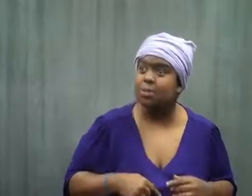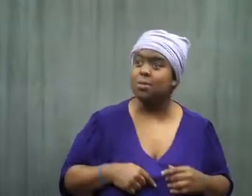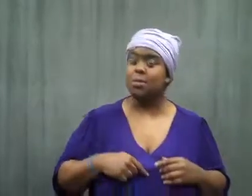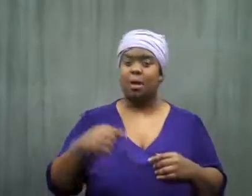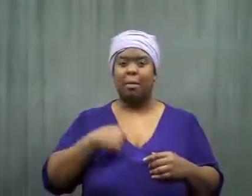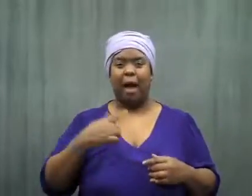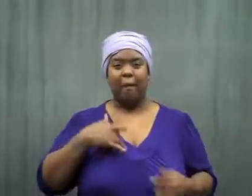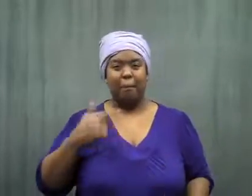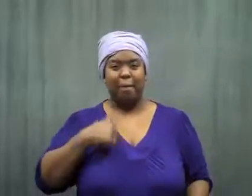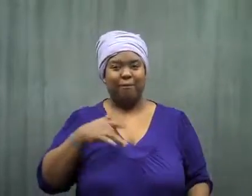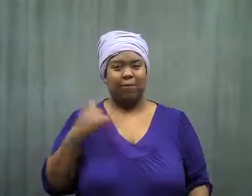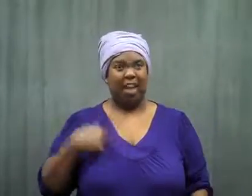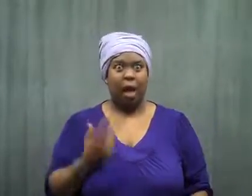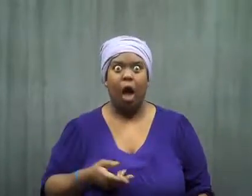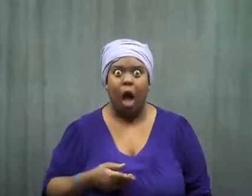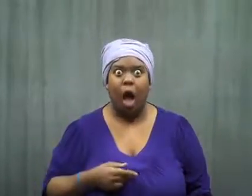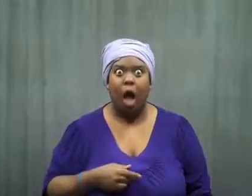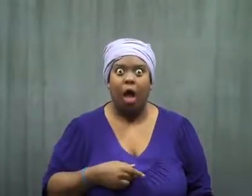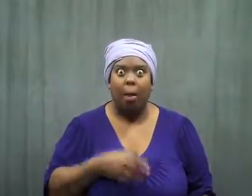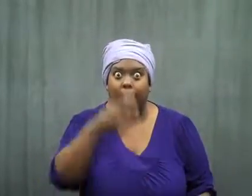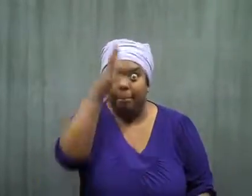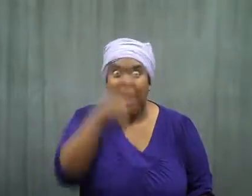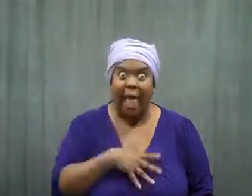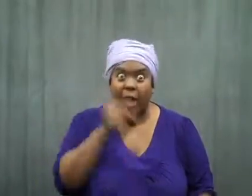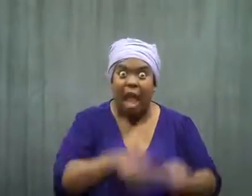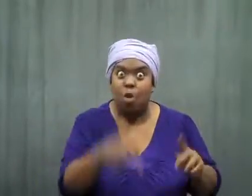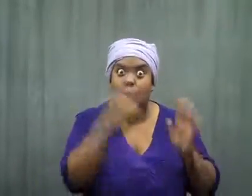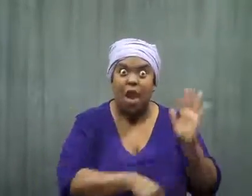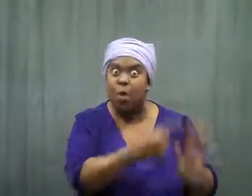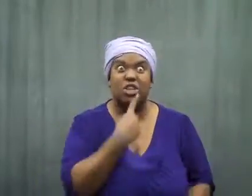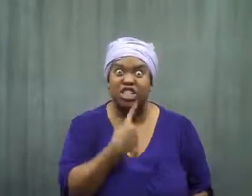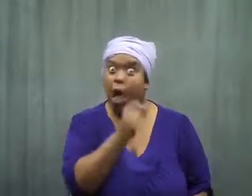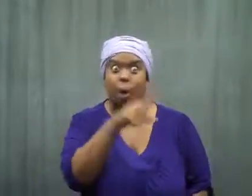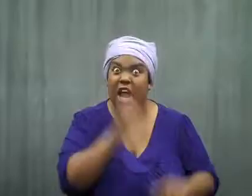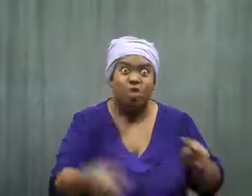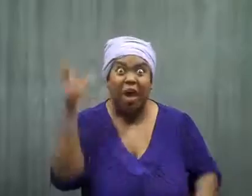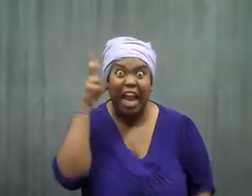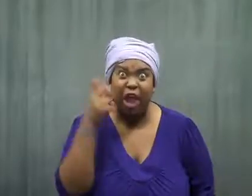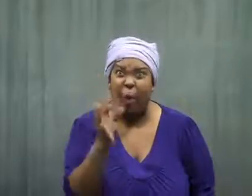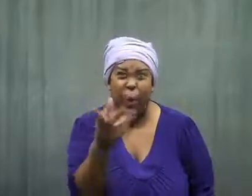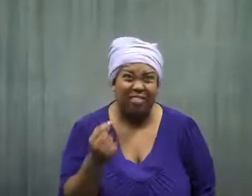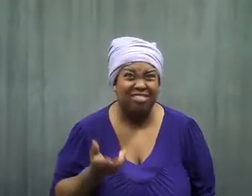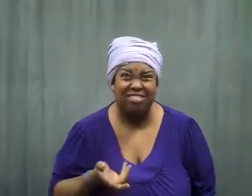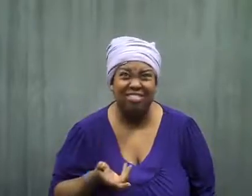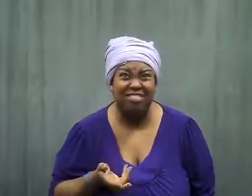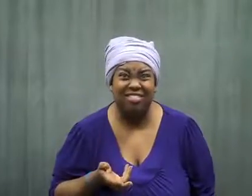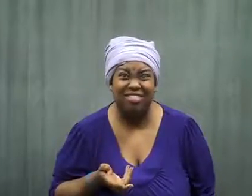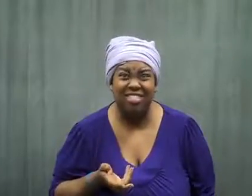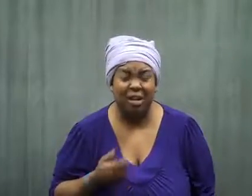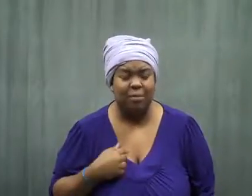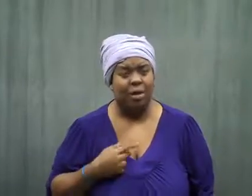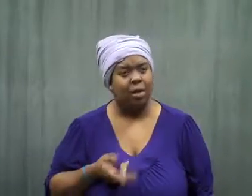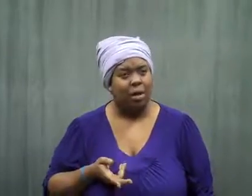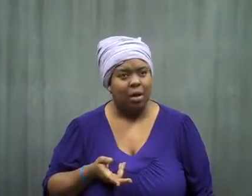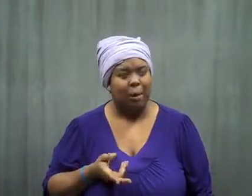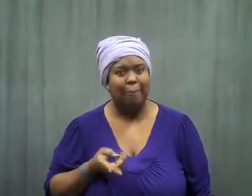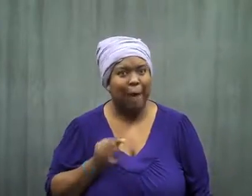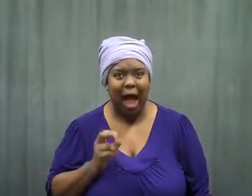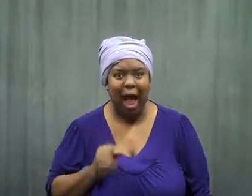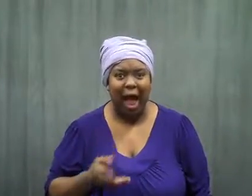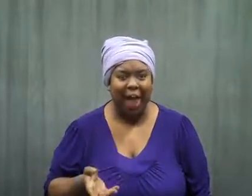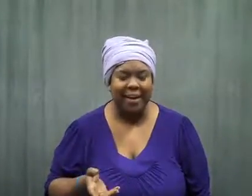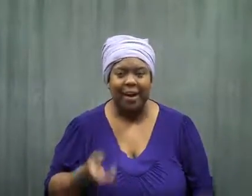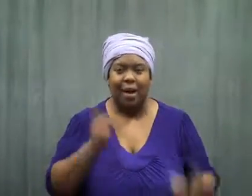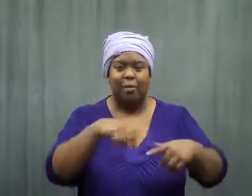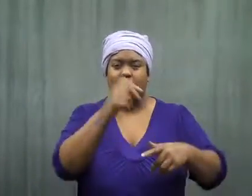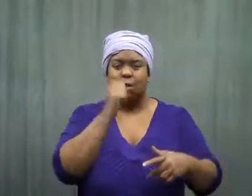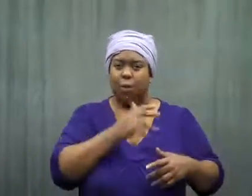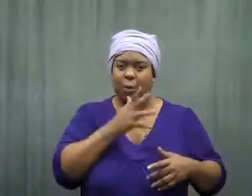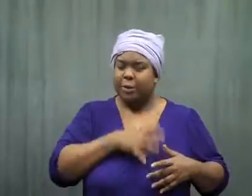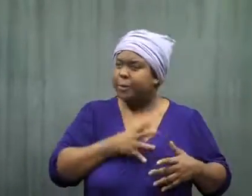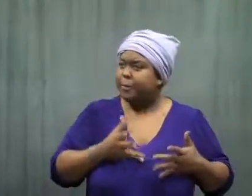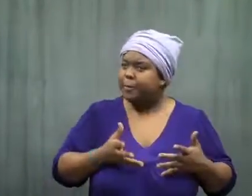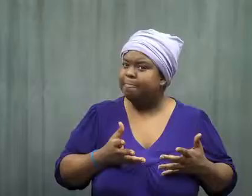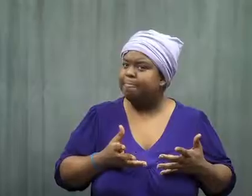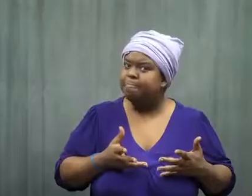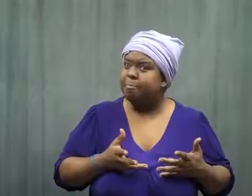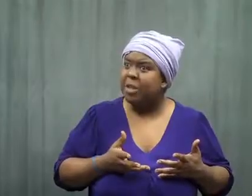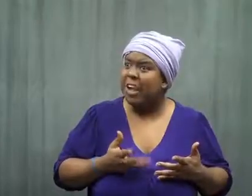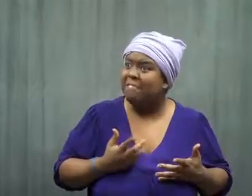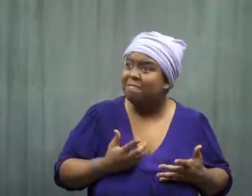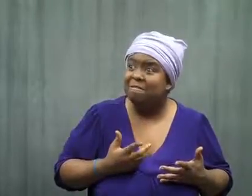What? The guy either couldn't read what she was saying or couldn't hear her!